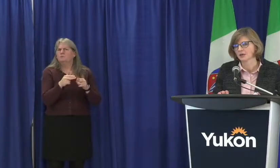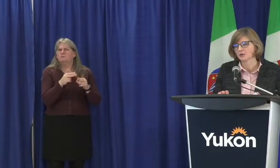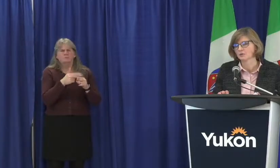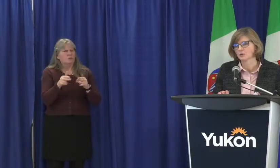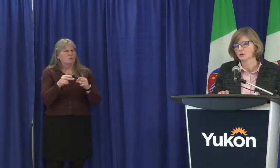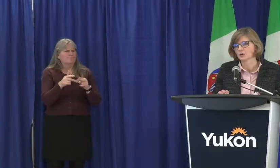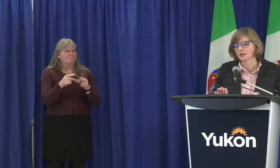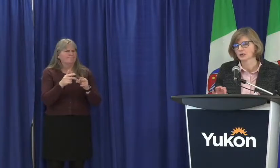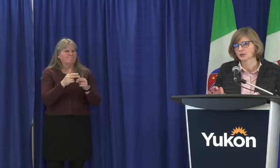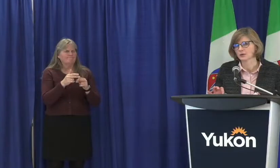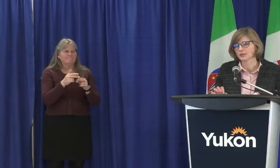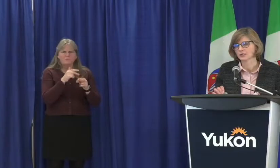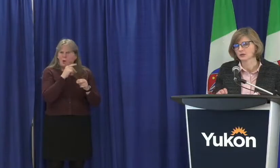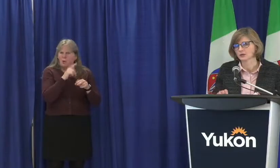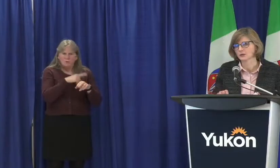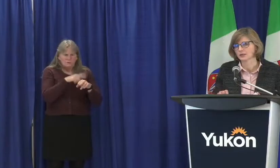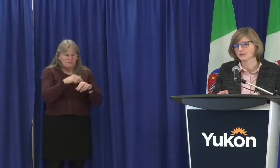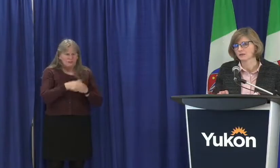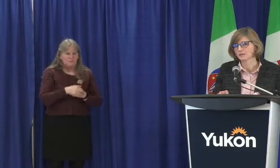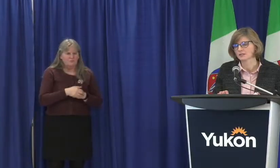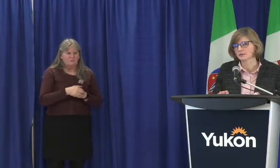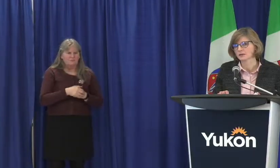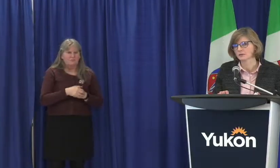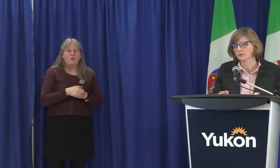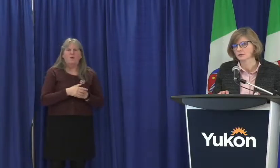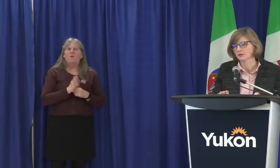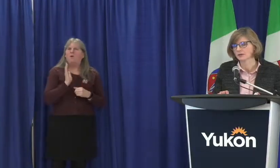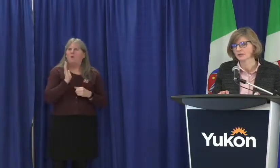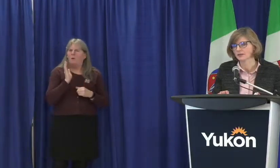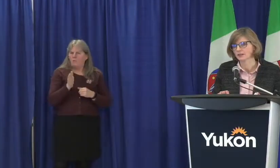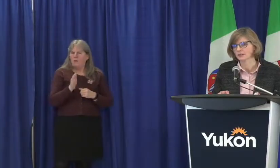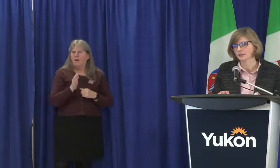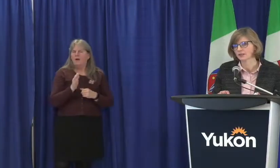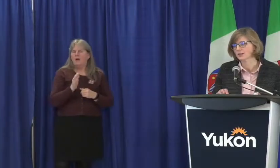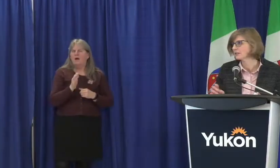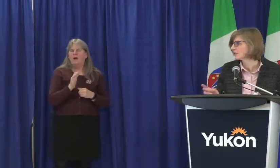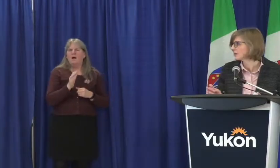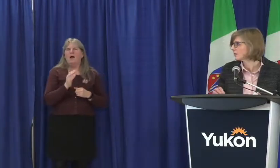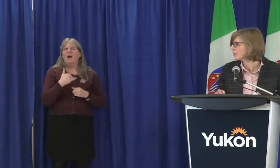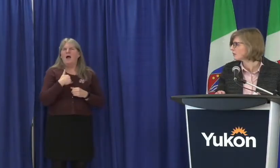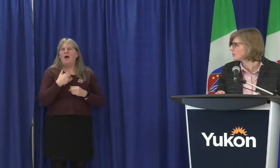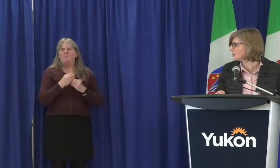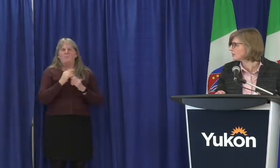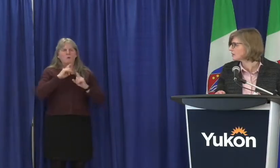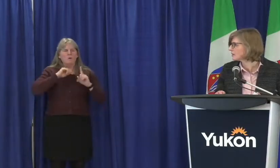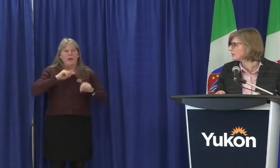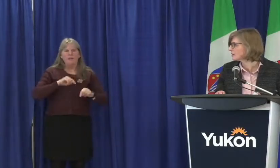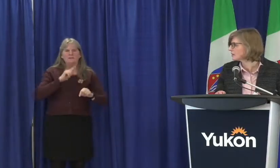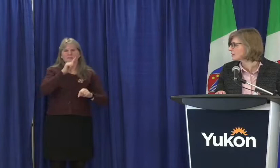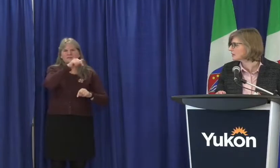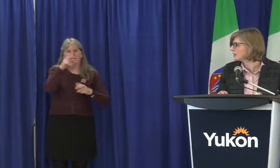I know more Q&A's are being developed and being put online regularly.